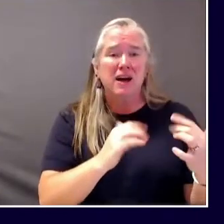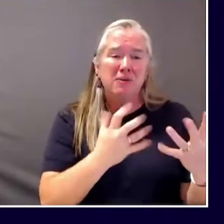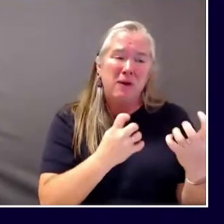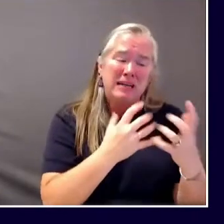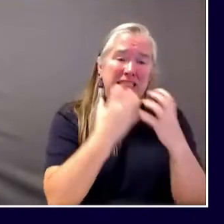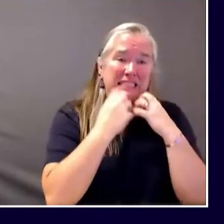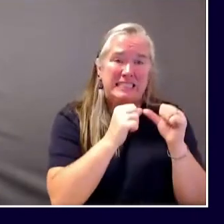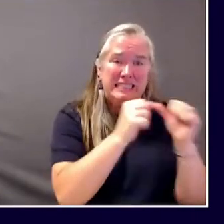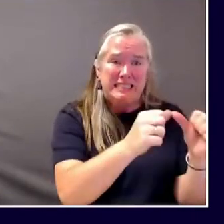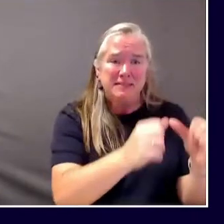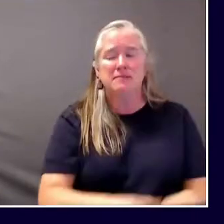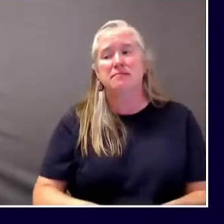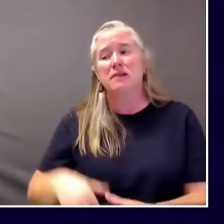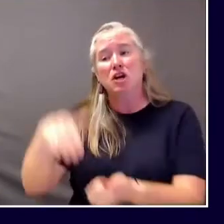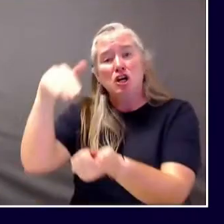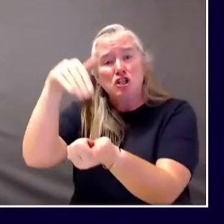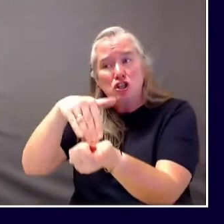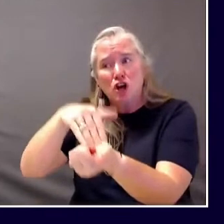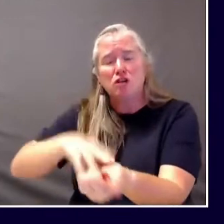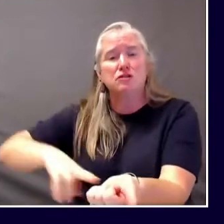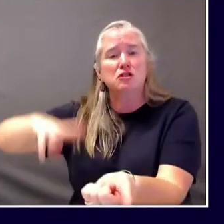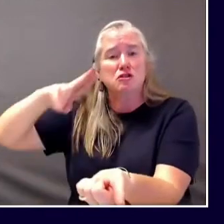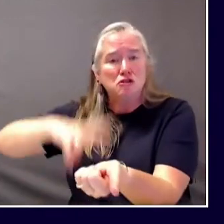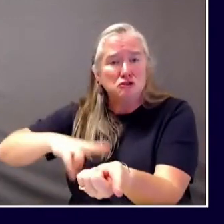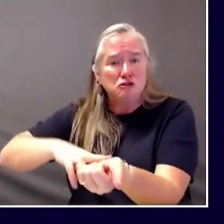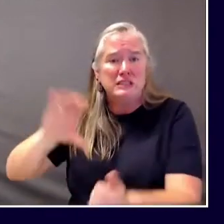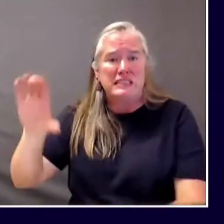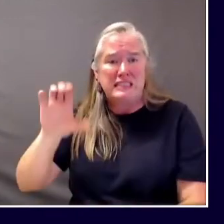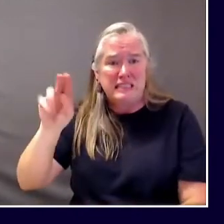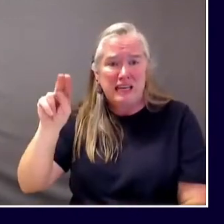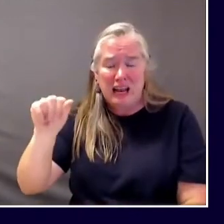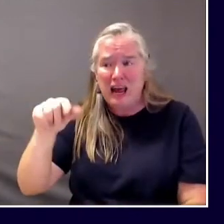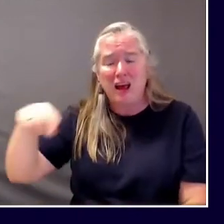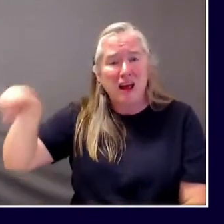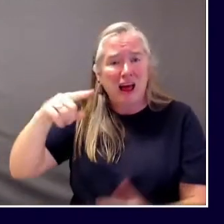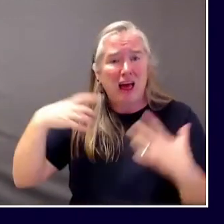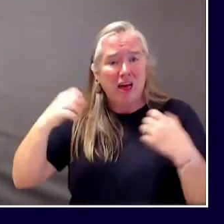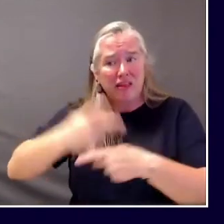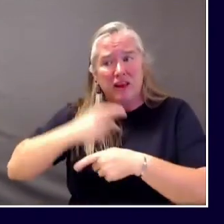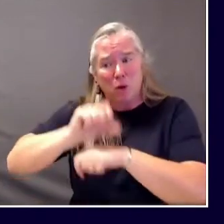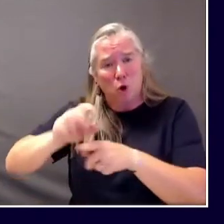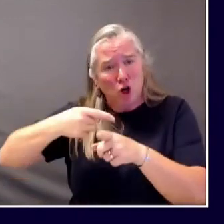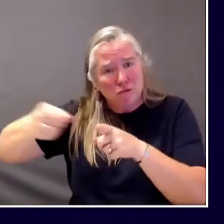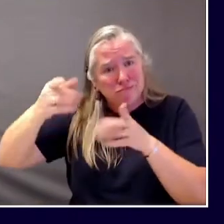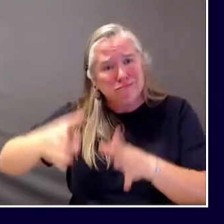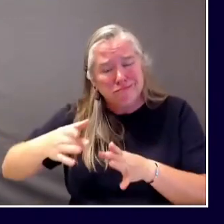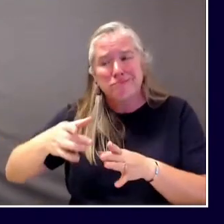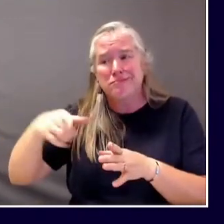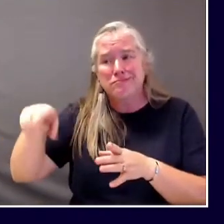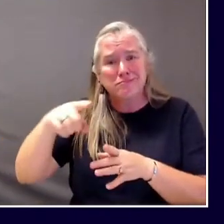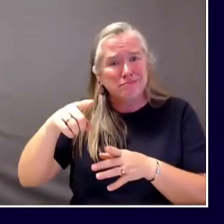doctors and nurses and CNA's who